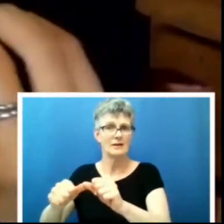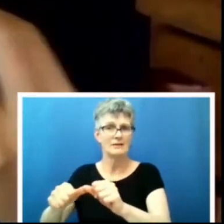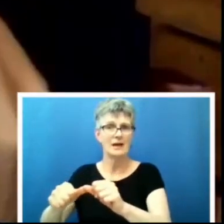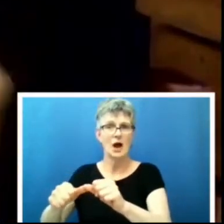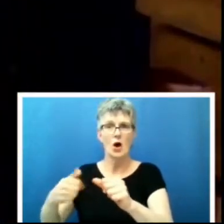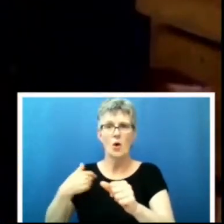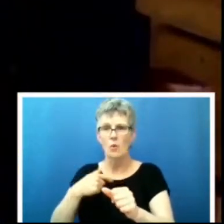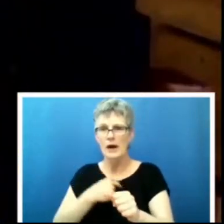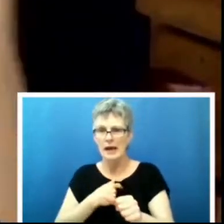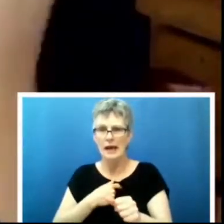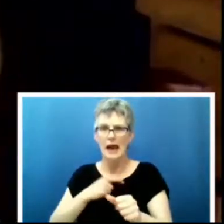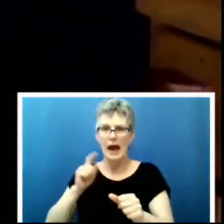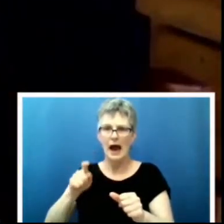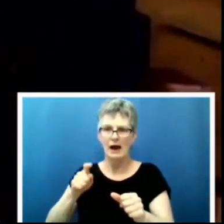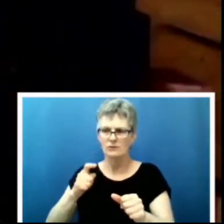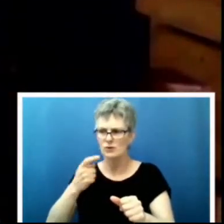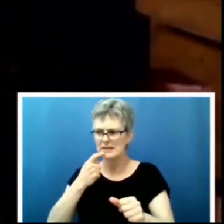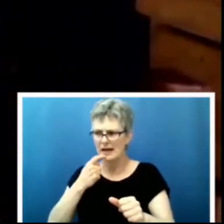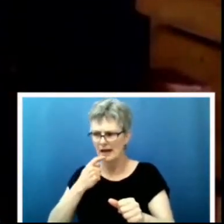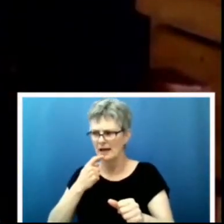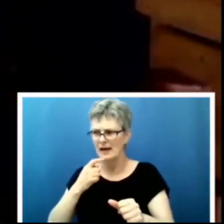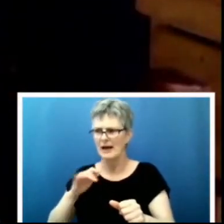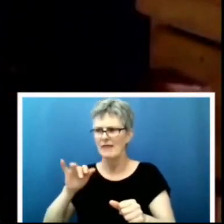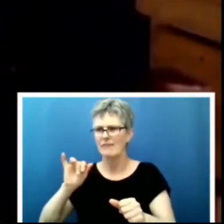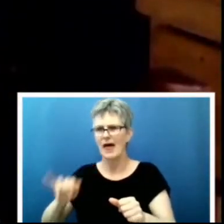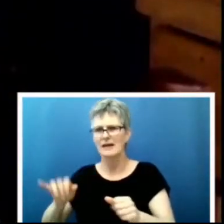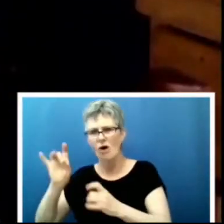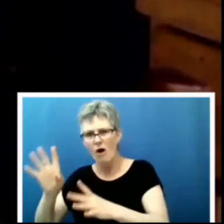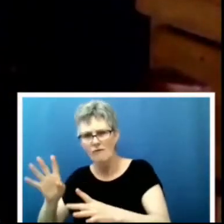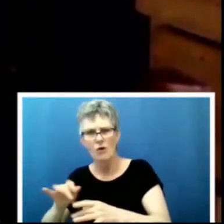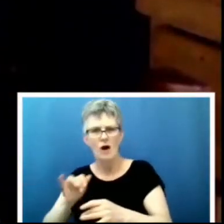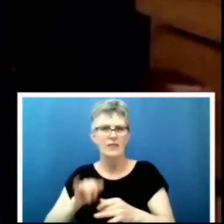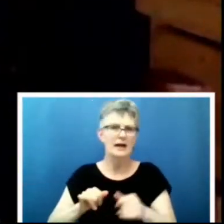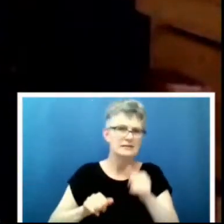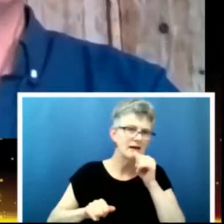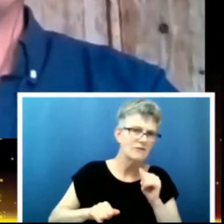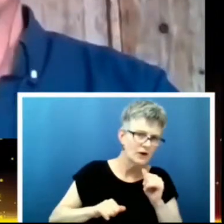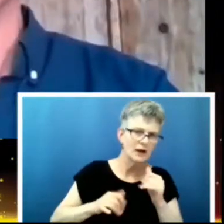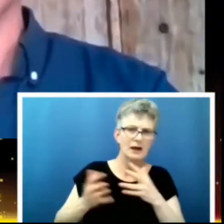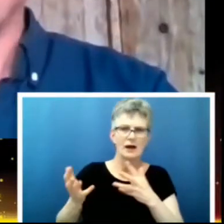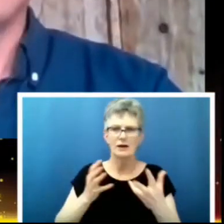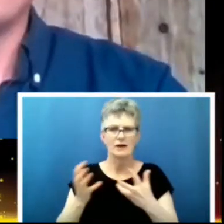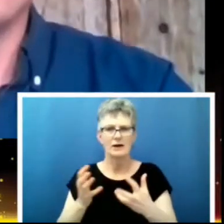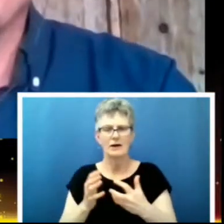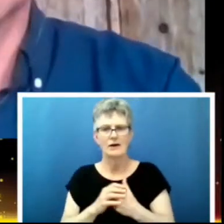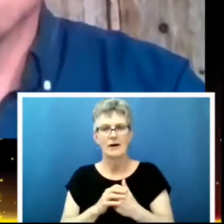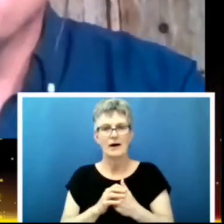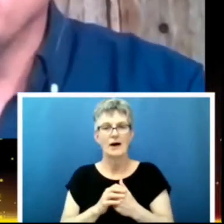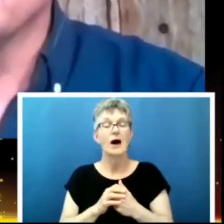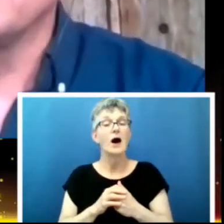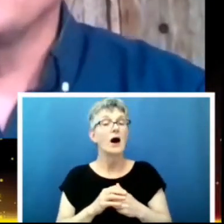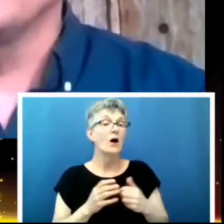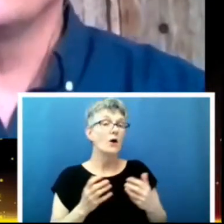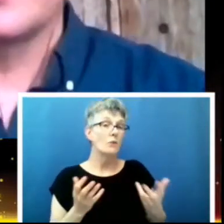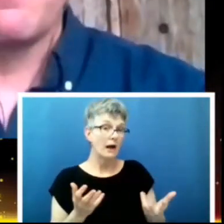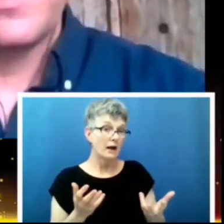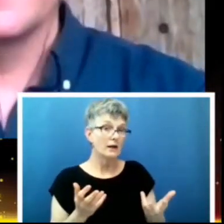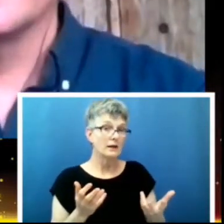like suffering or whatever. Okay, well and I guess there are relationships with this to some practices.